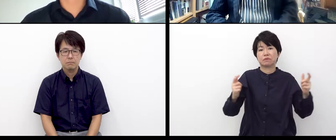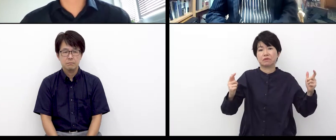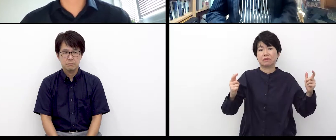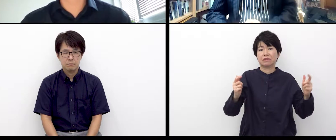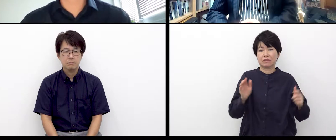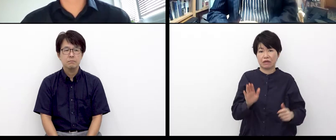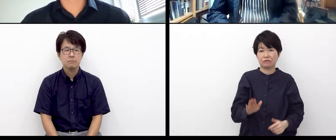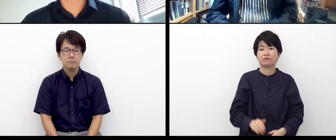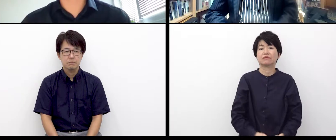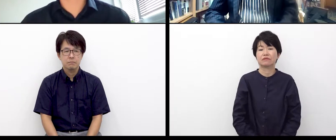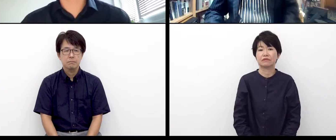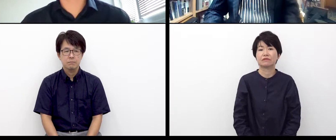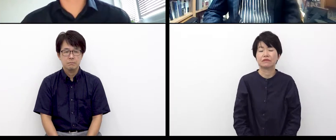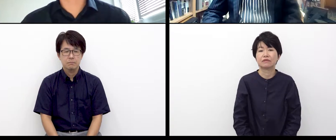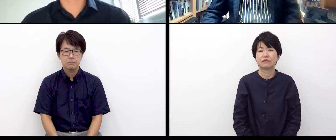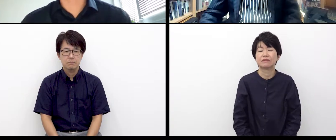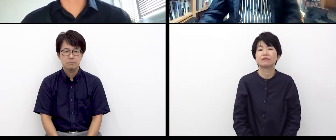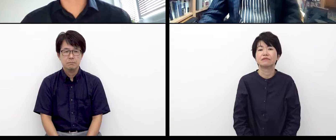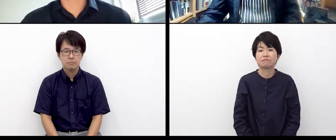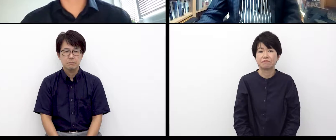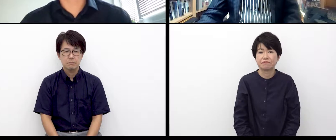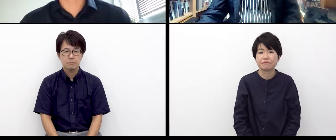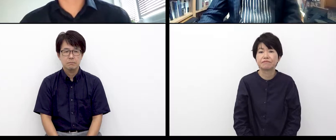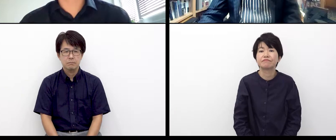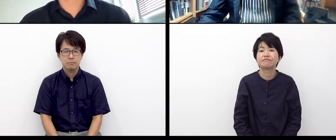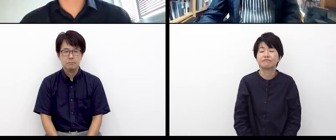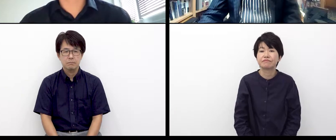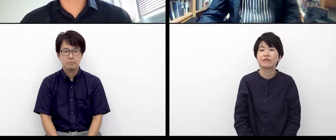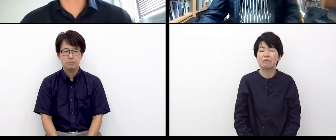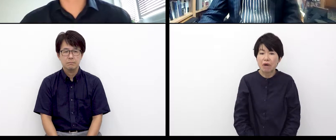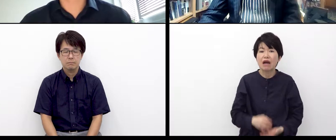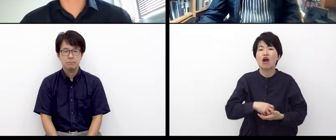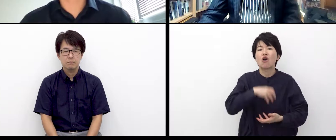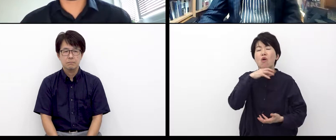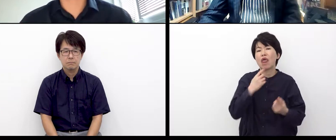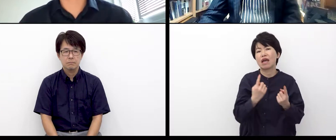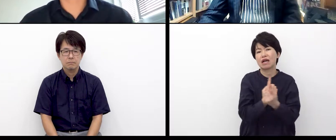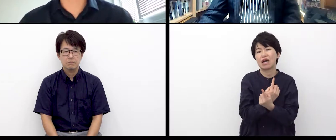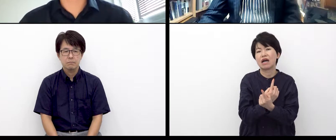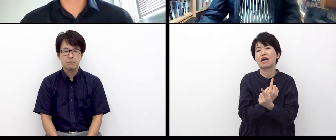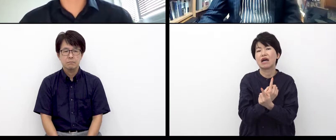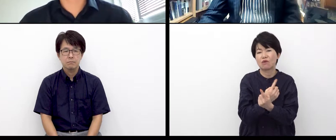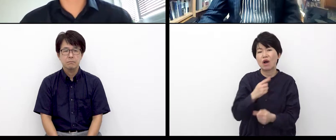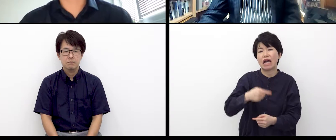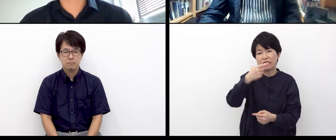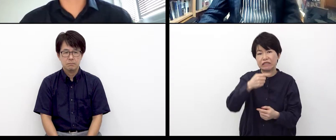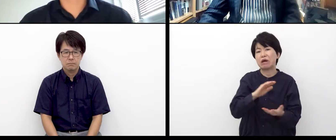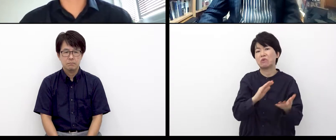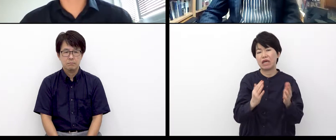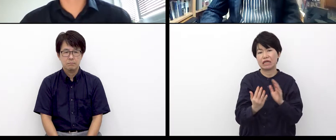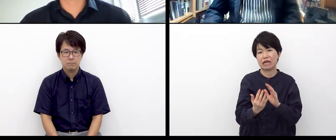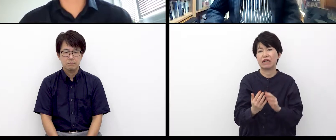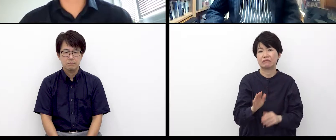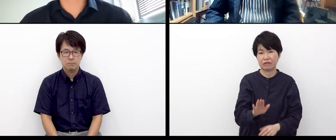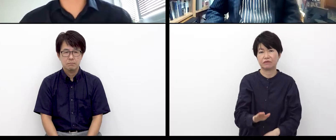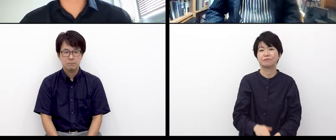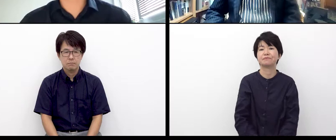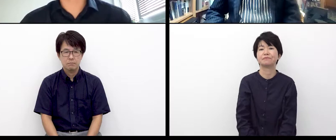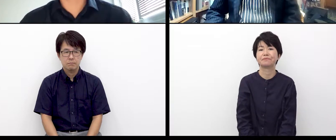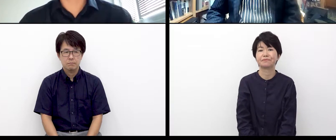In a single word, aging. That’s the biggest change.